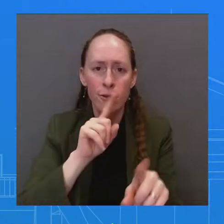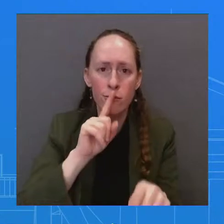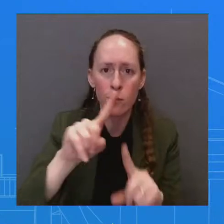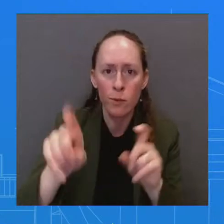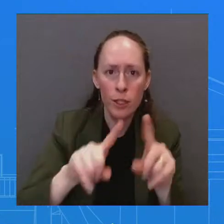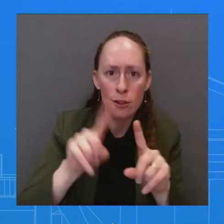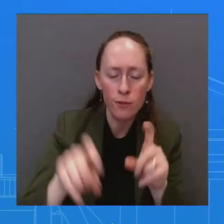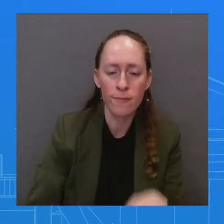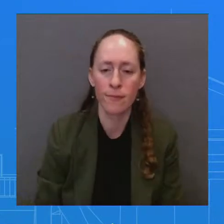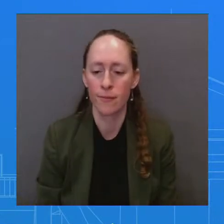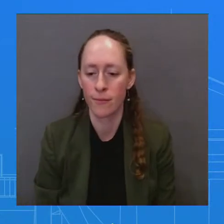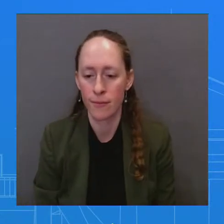Good afternoon, everybody.